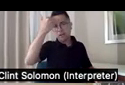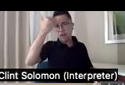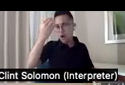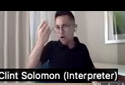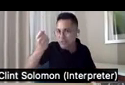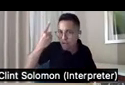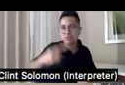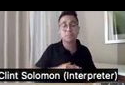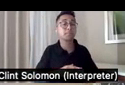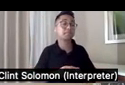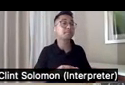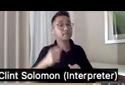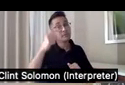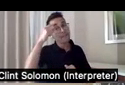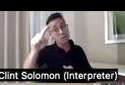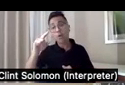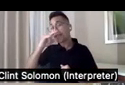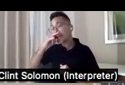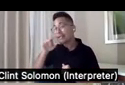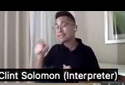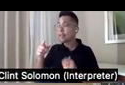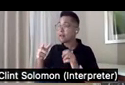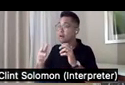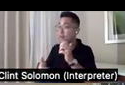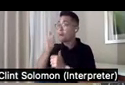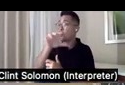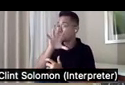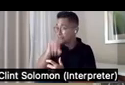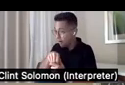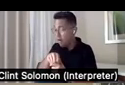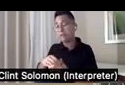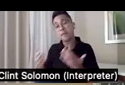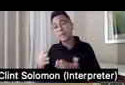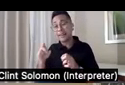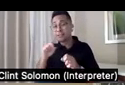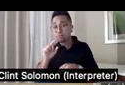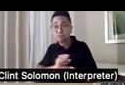for the kids that are the most involved it is possible they don't understand the objects yet